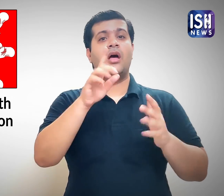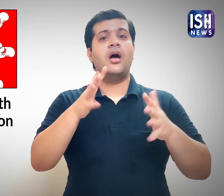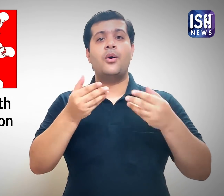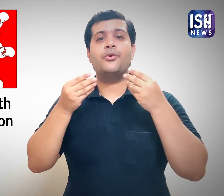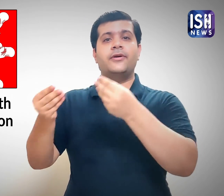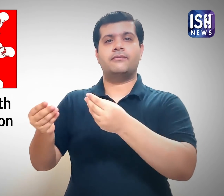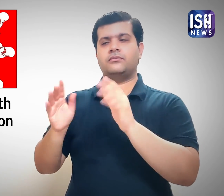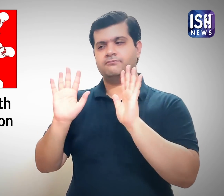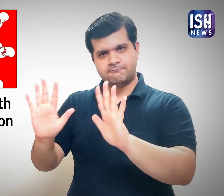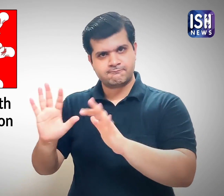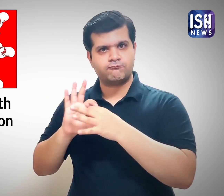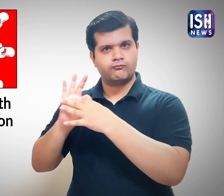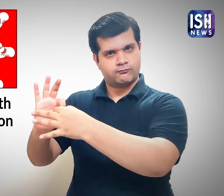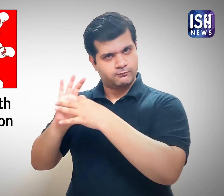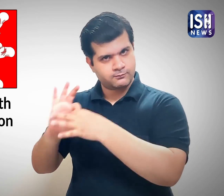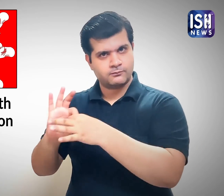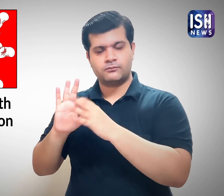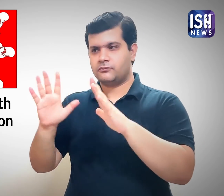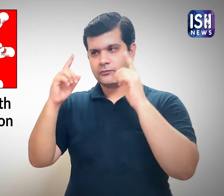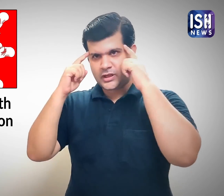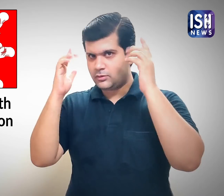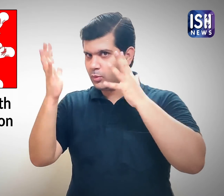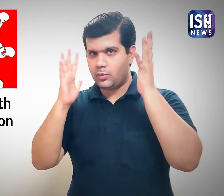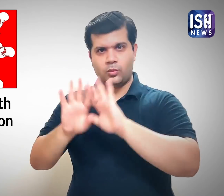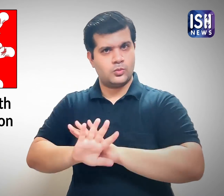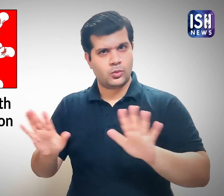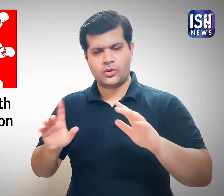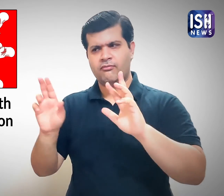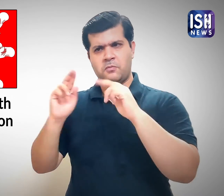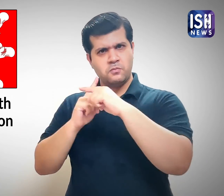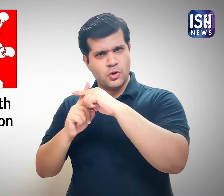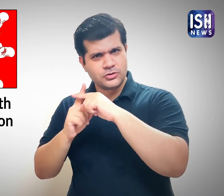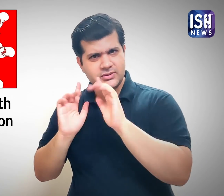Be compassionate, cooperate with them and give them positivity.